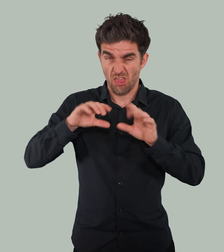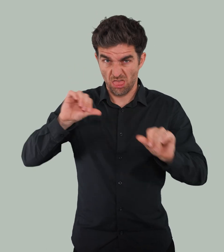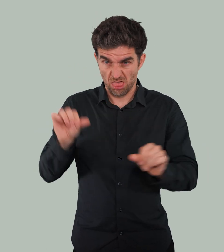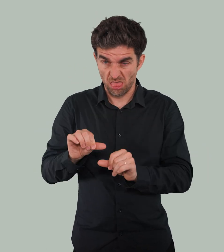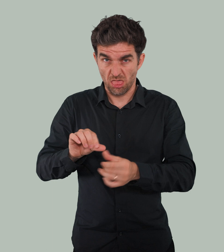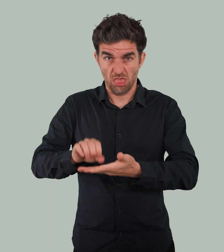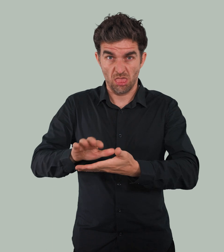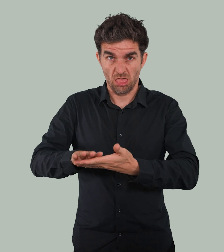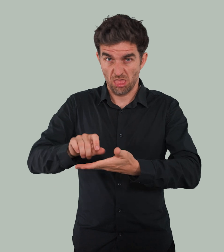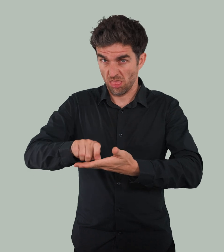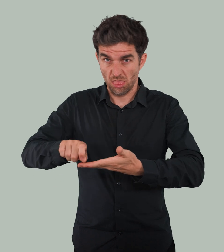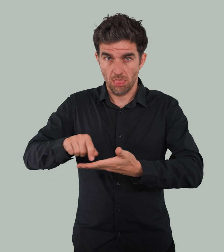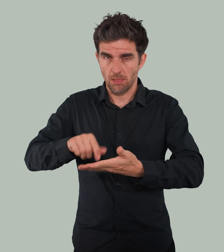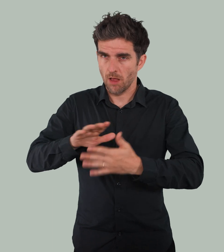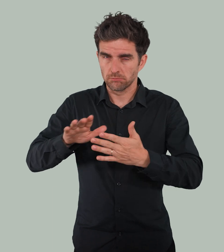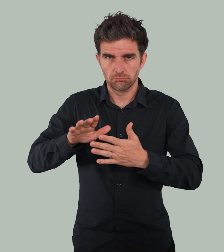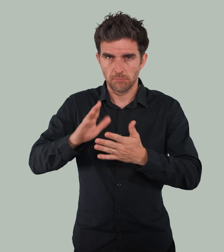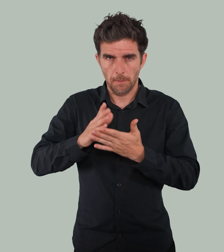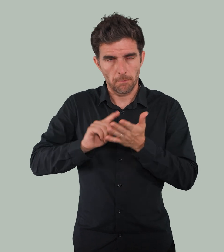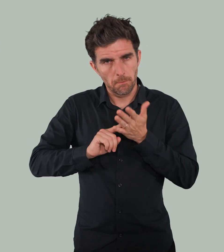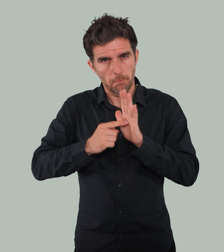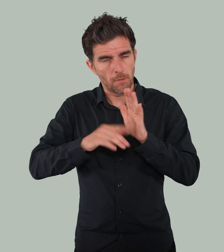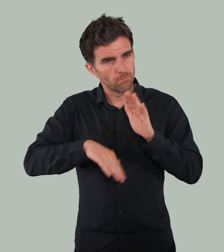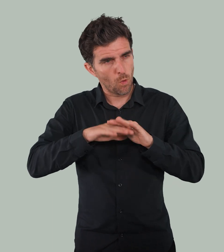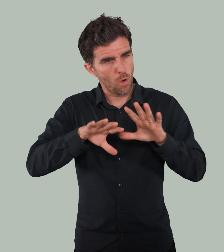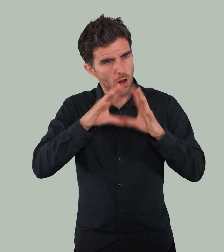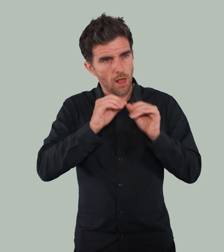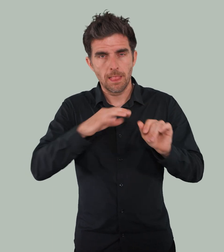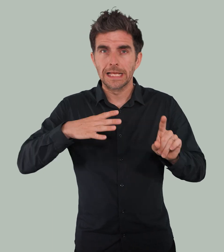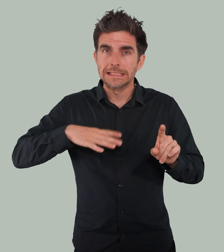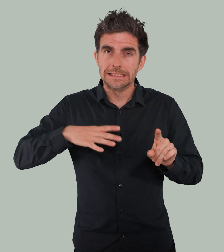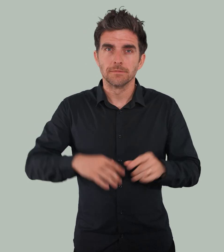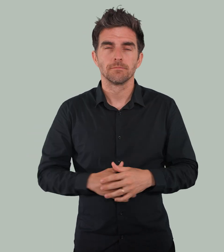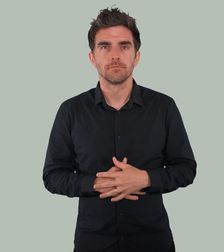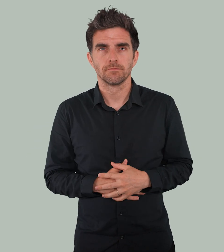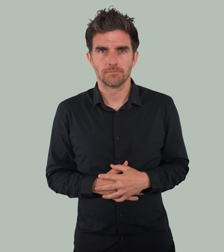are reduced to narrow descriptors that do not reflect their overall needs.